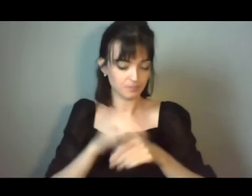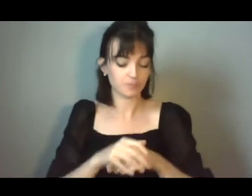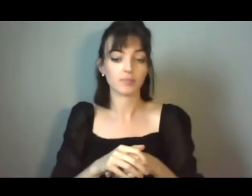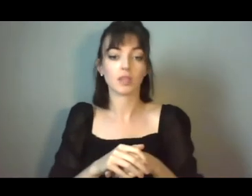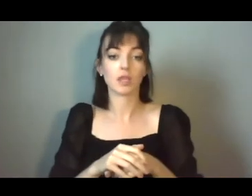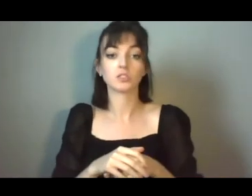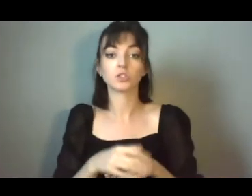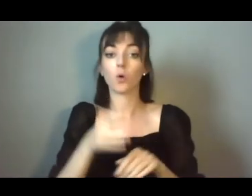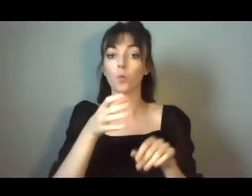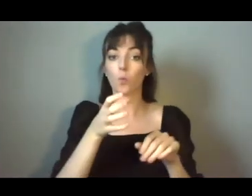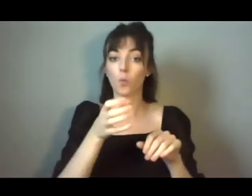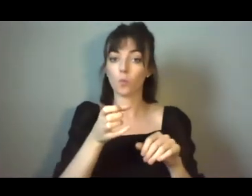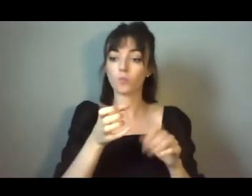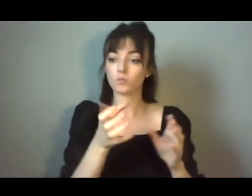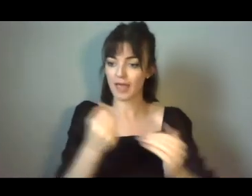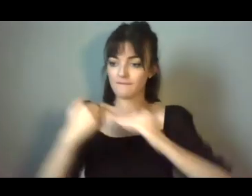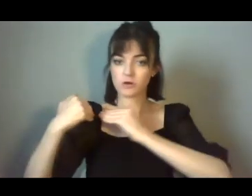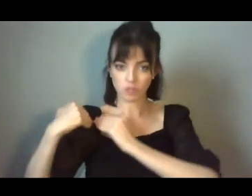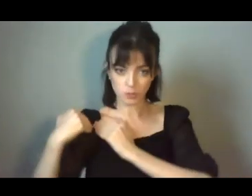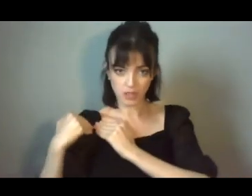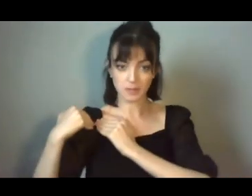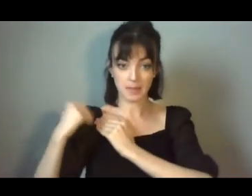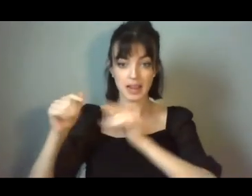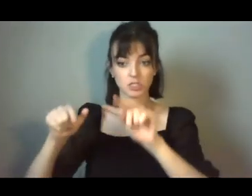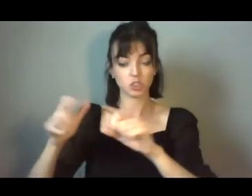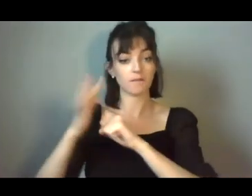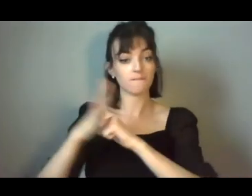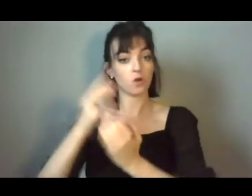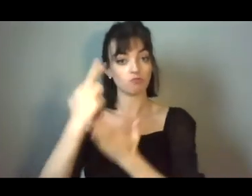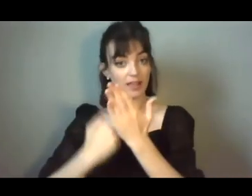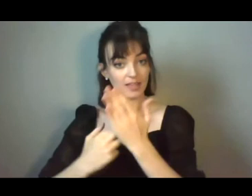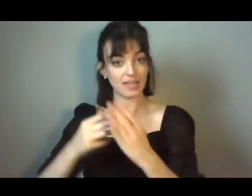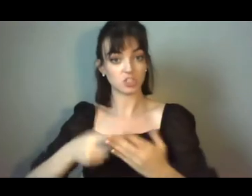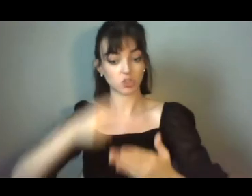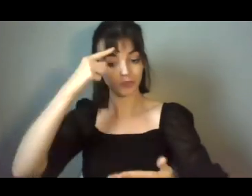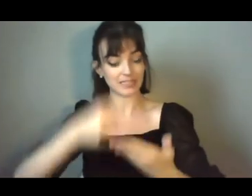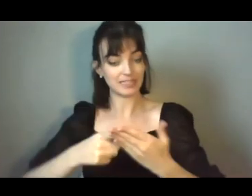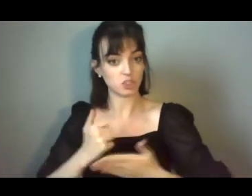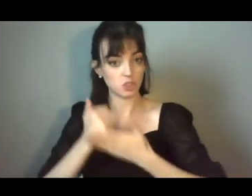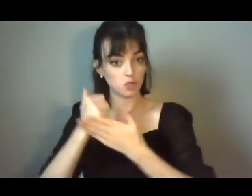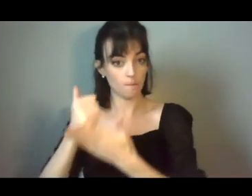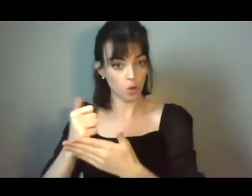role in respect of the regulation of the decisions they border. We will hear complaints, can commence